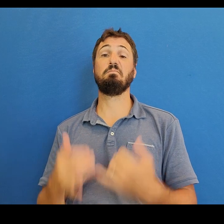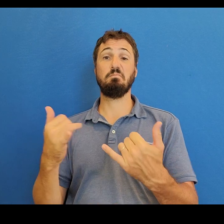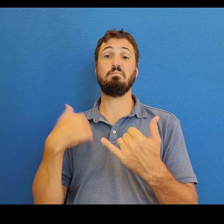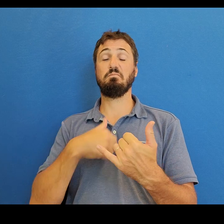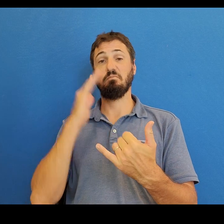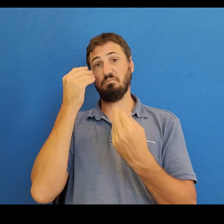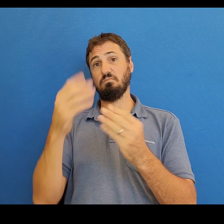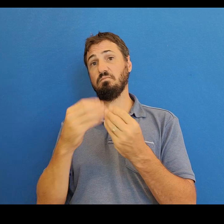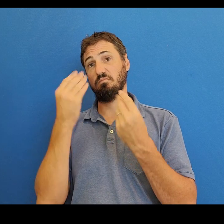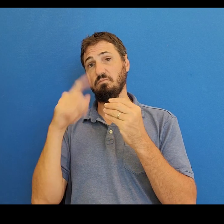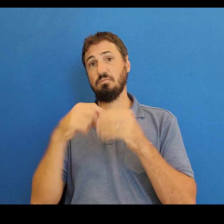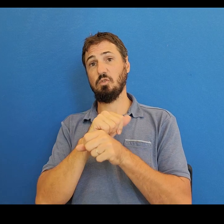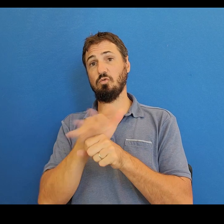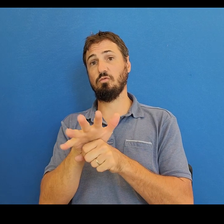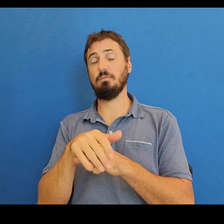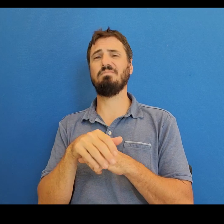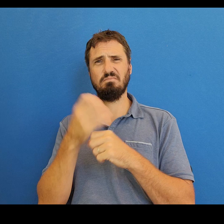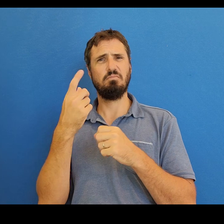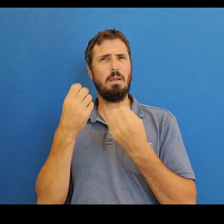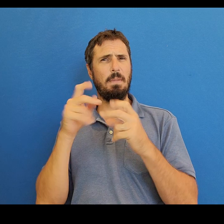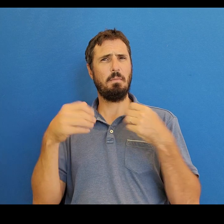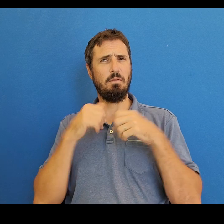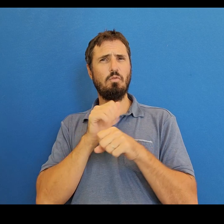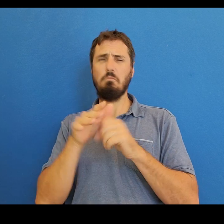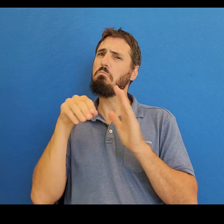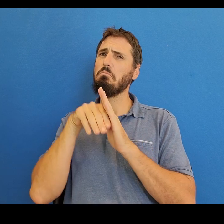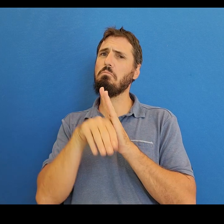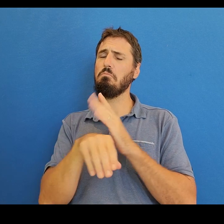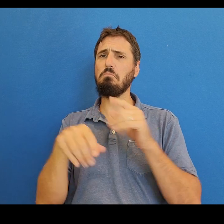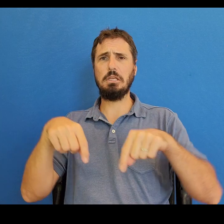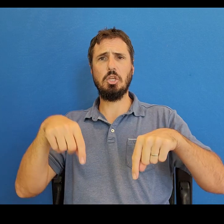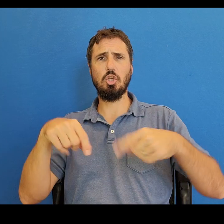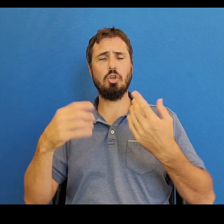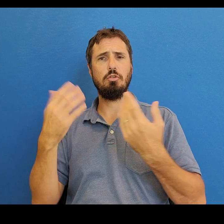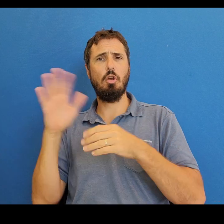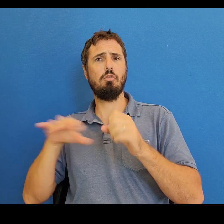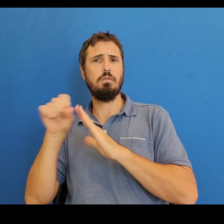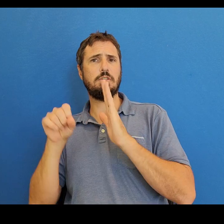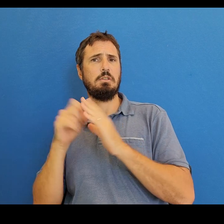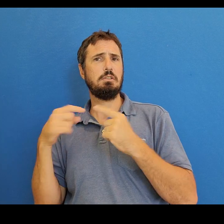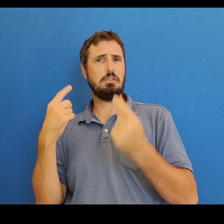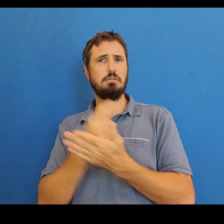Now for an update on COVID-19 Case counts came down here and statewide over the past week.